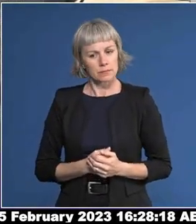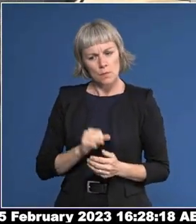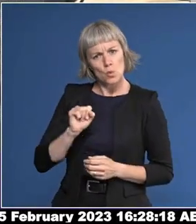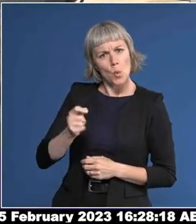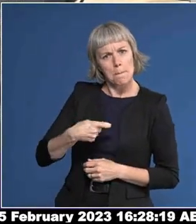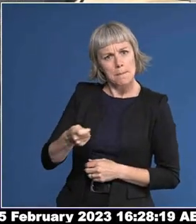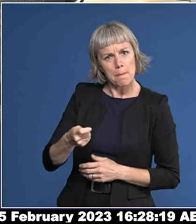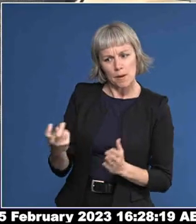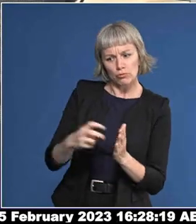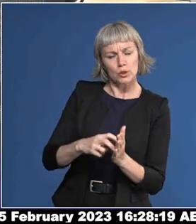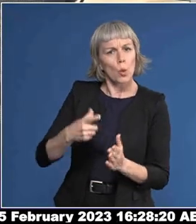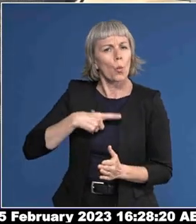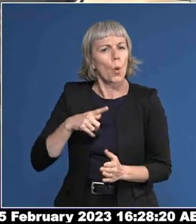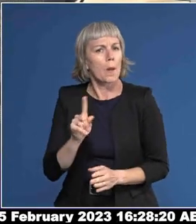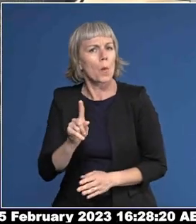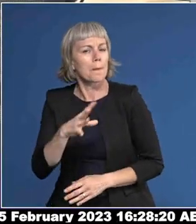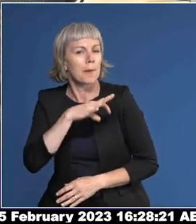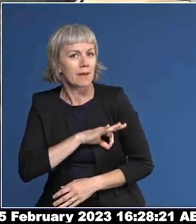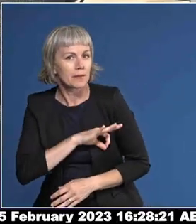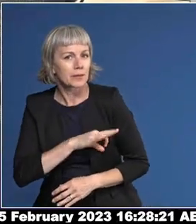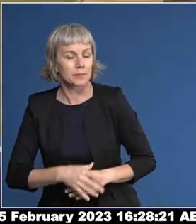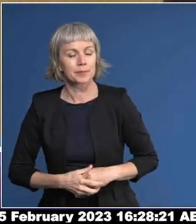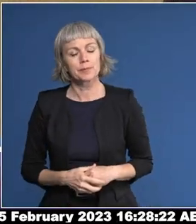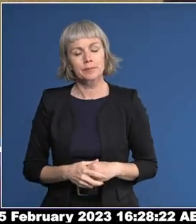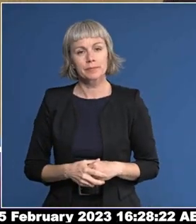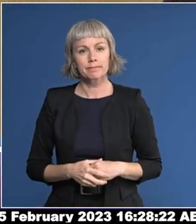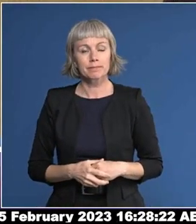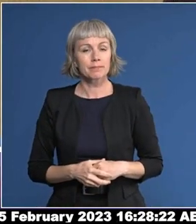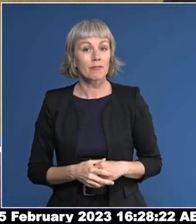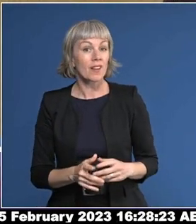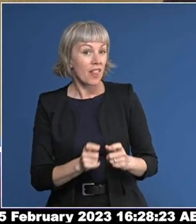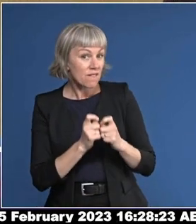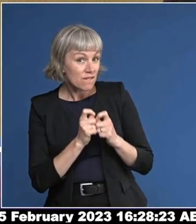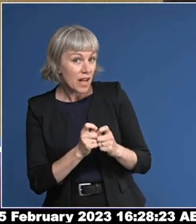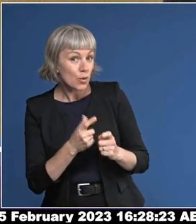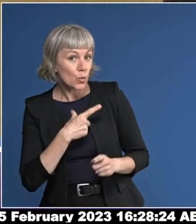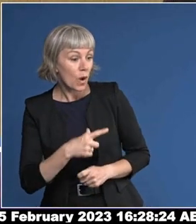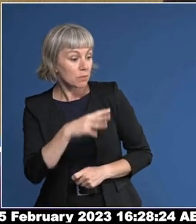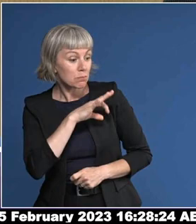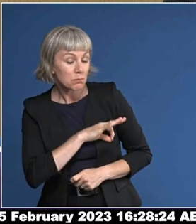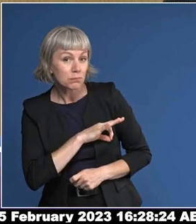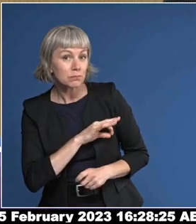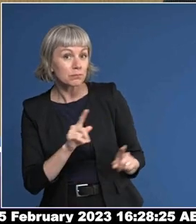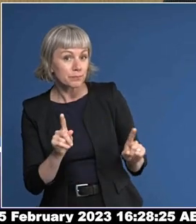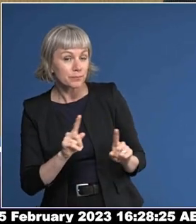The value proposition for registration is incredibly stressful at this